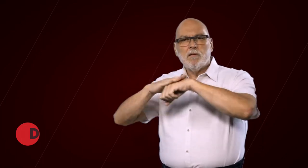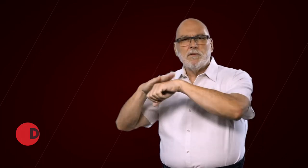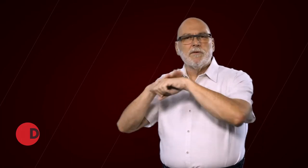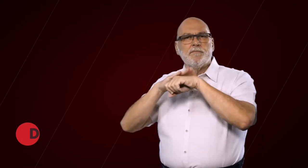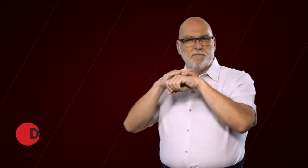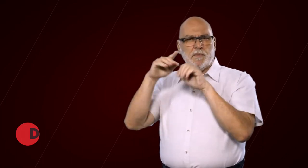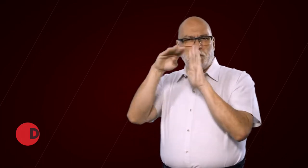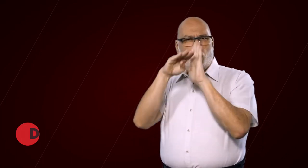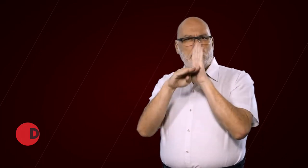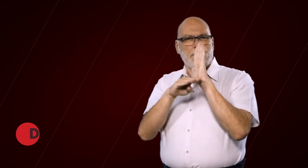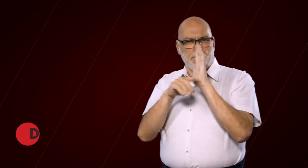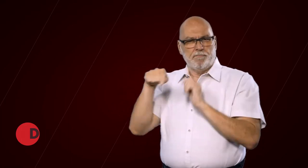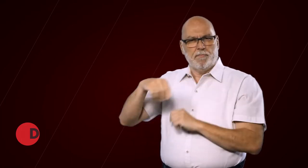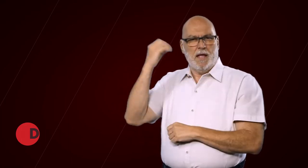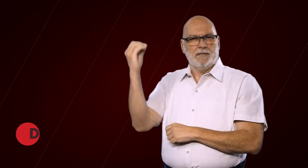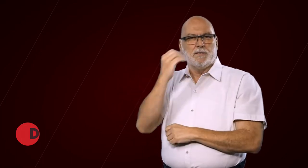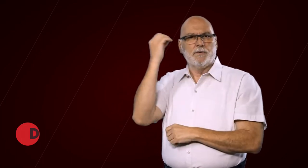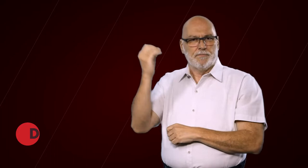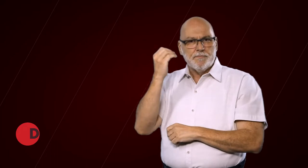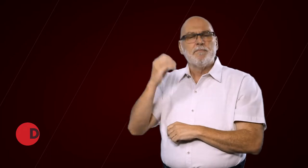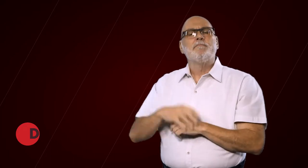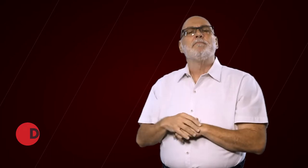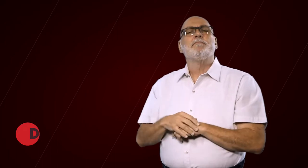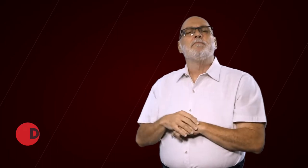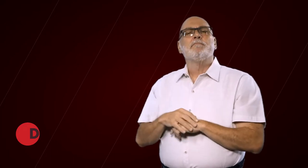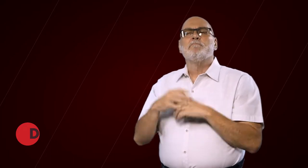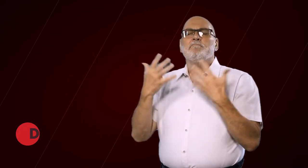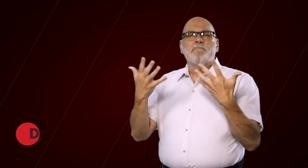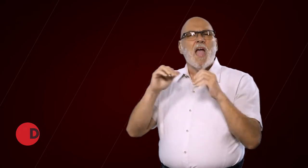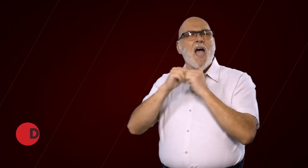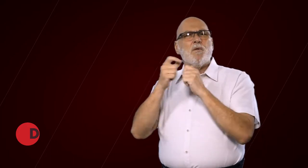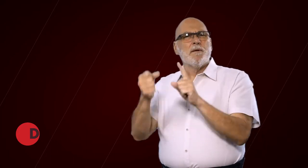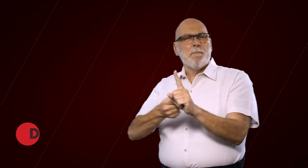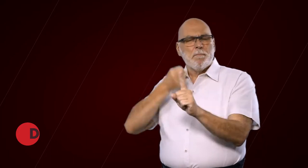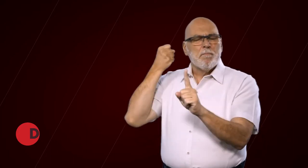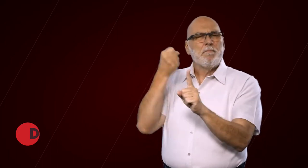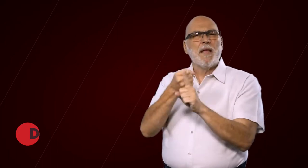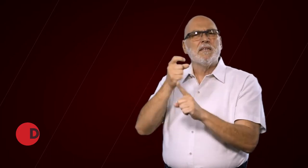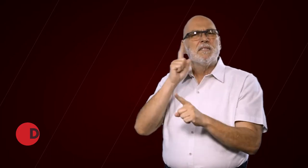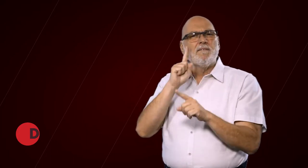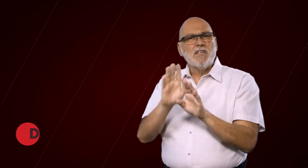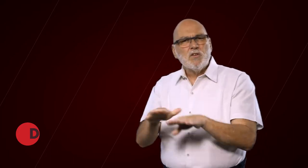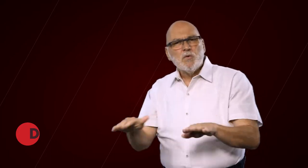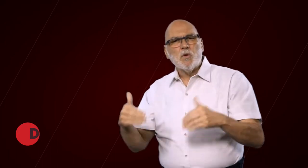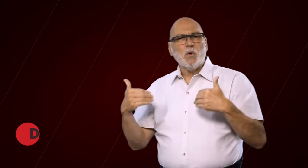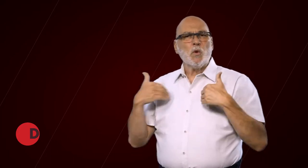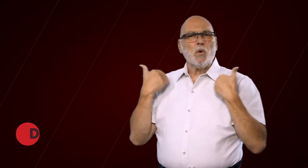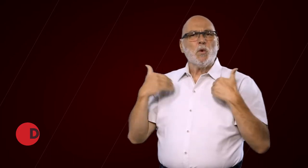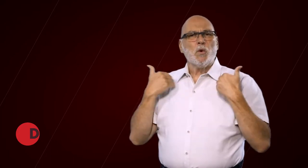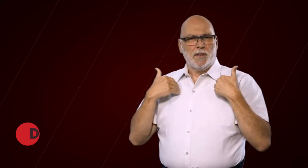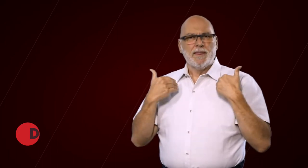program in Ontario how it is impacting Deaf children and youth.